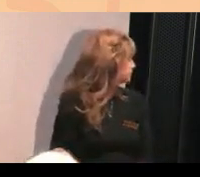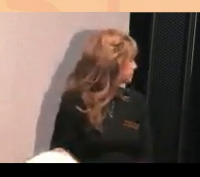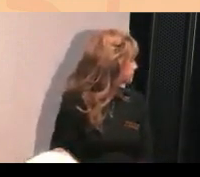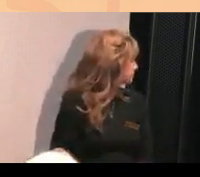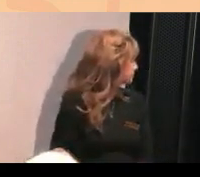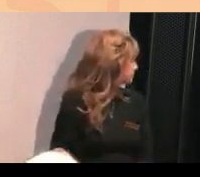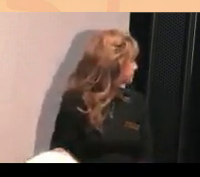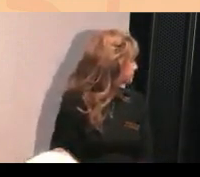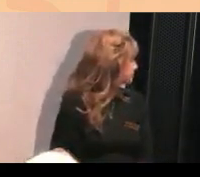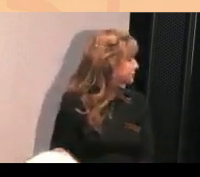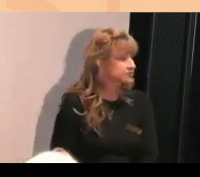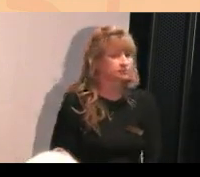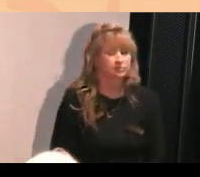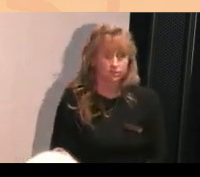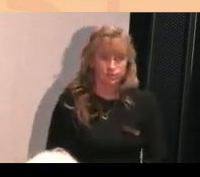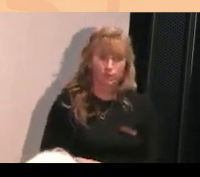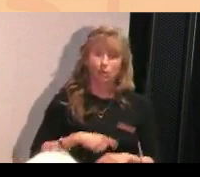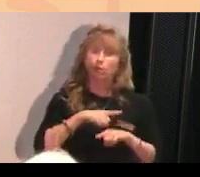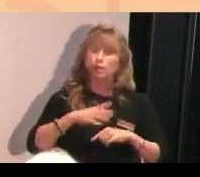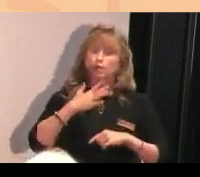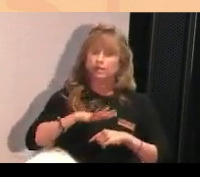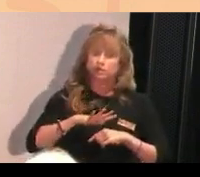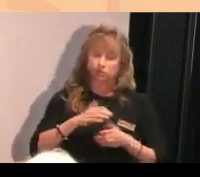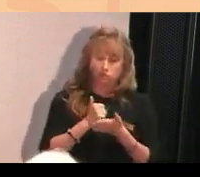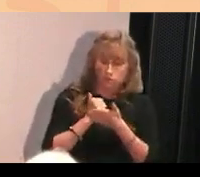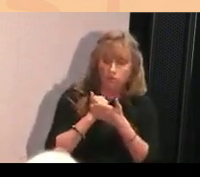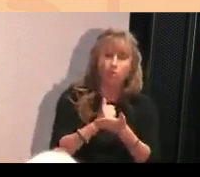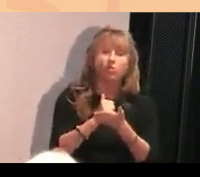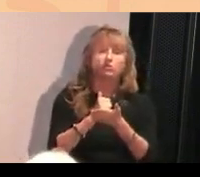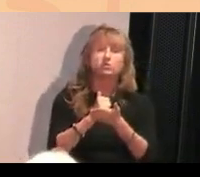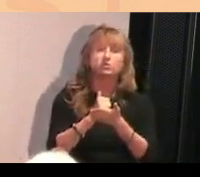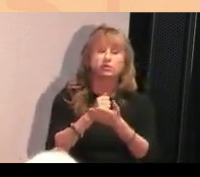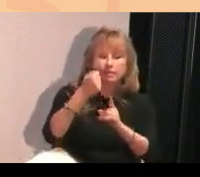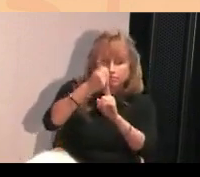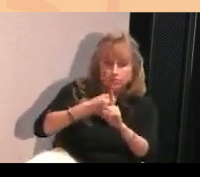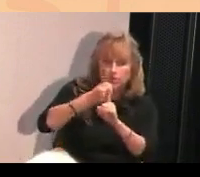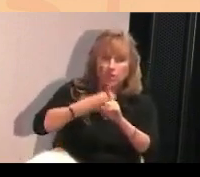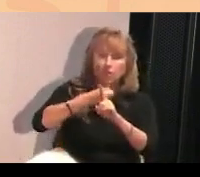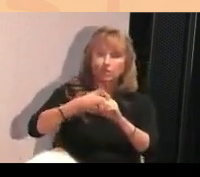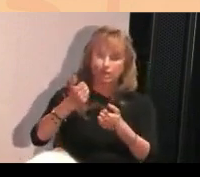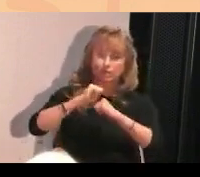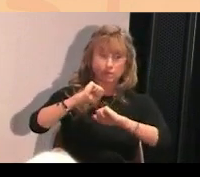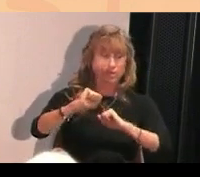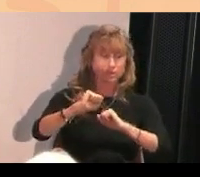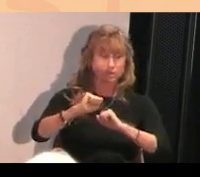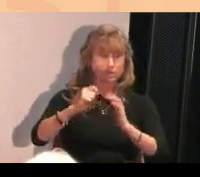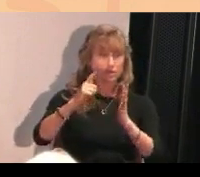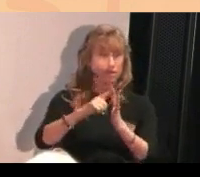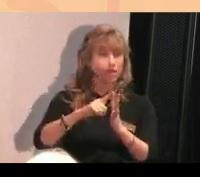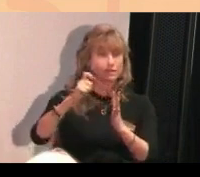the need to support and promote and protect ICIP rights was a key theme of the